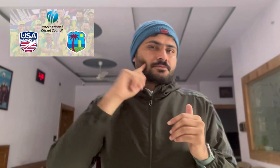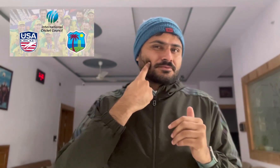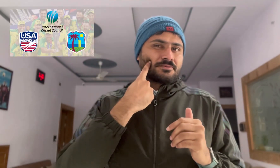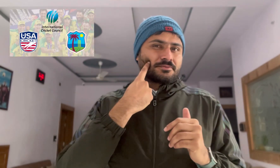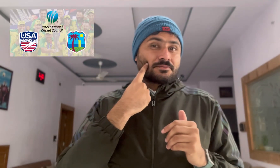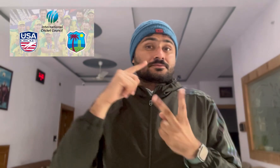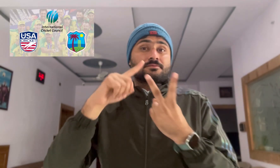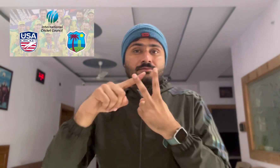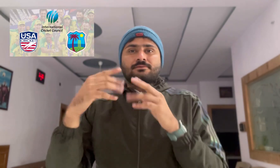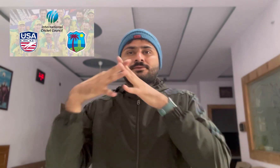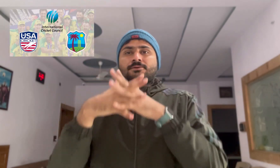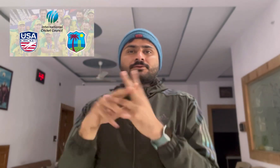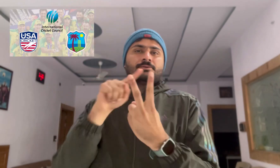West indies and USA